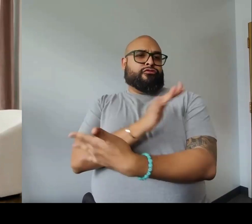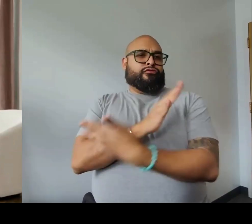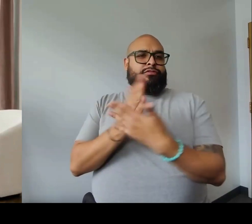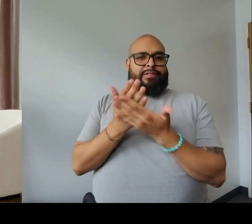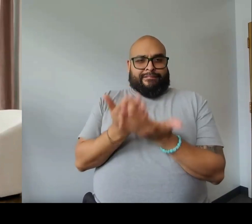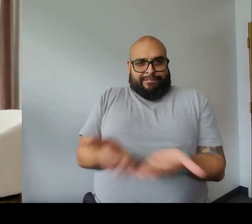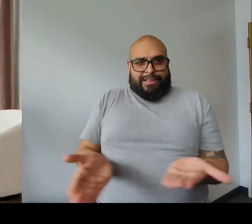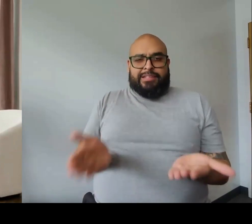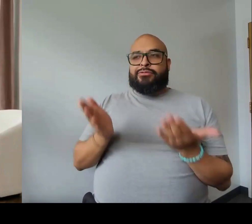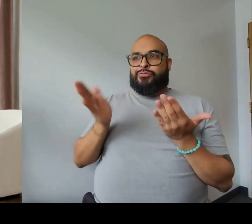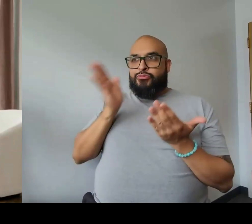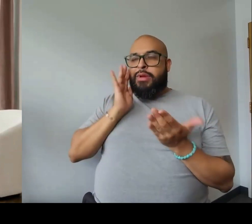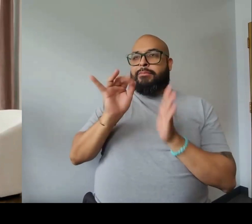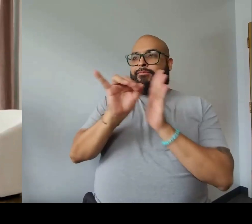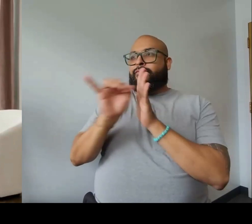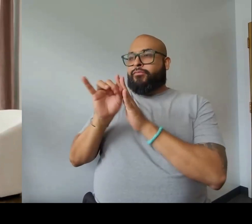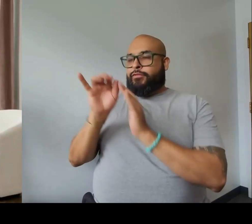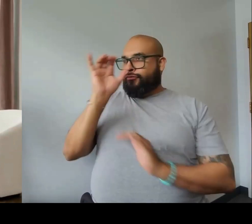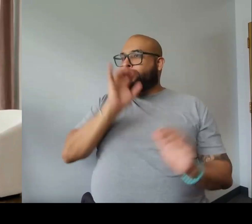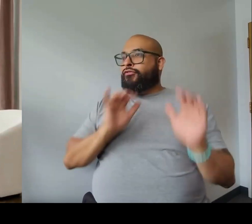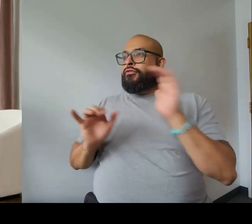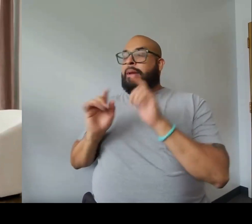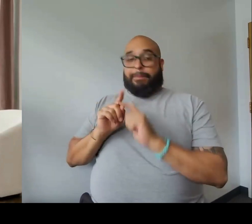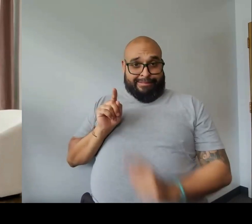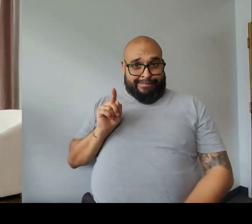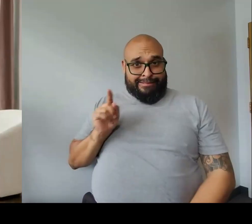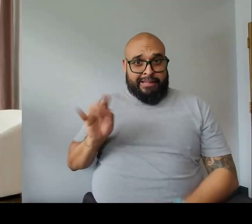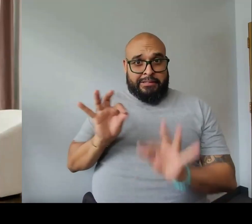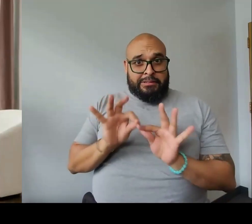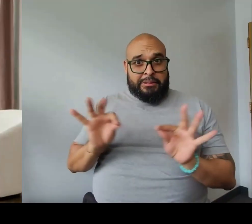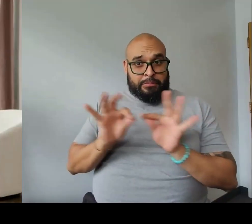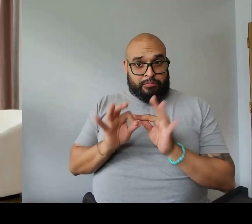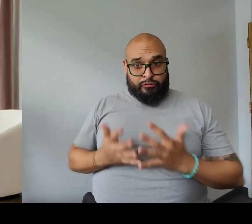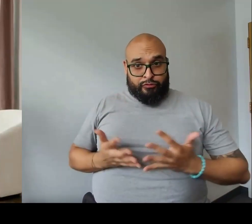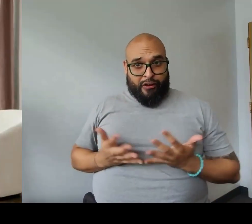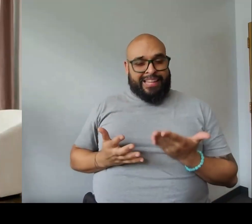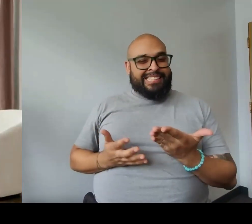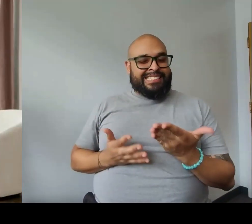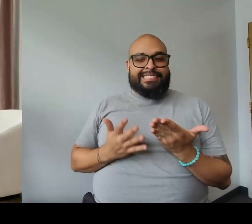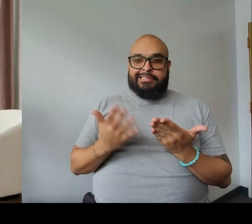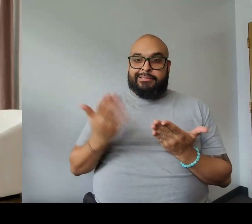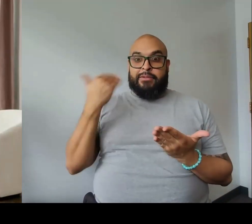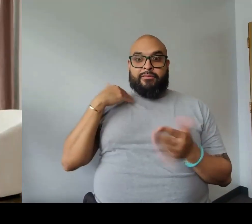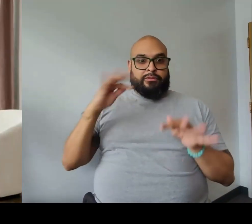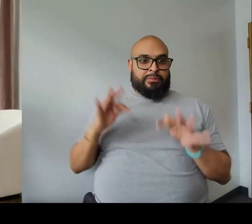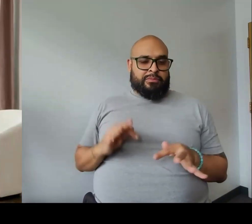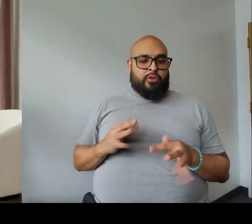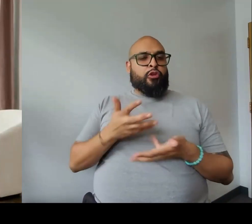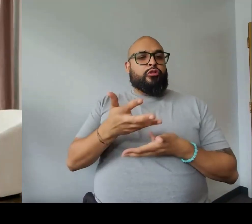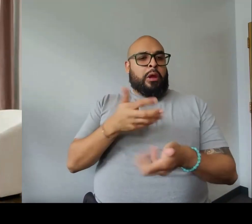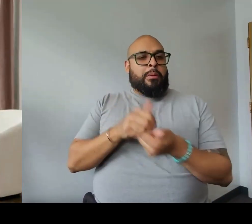And the key there is, as we've said before, working with your teacher, the students with visual impairments,